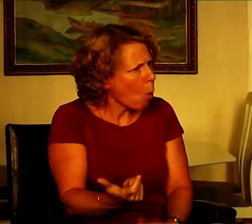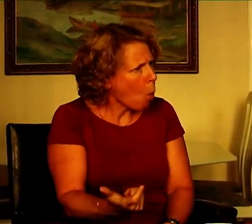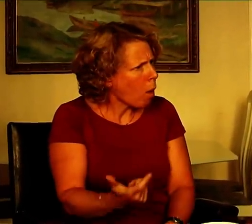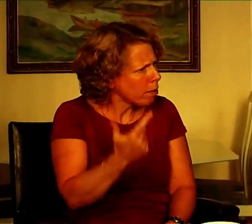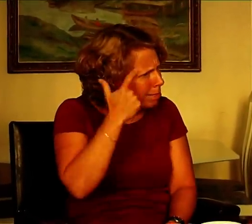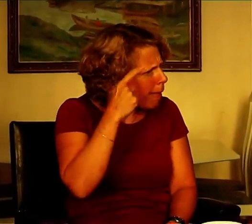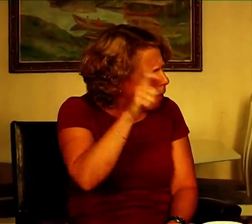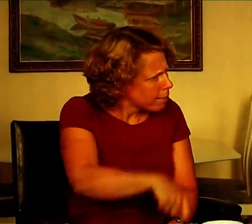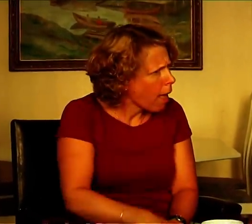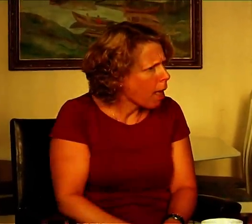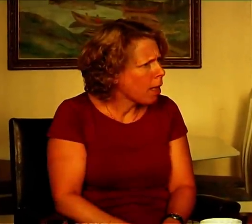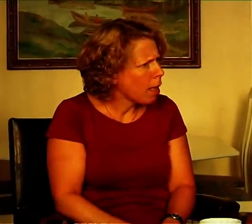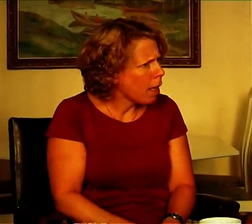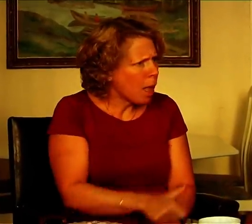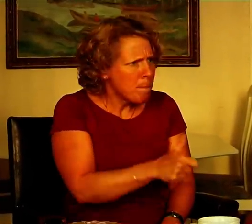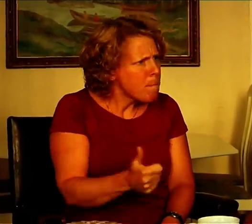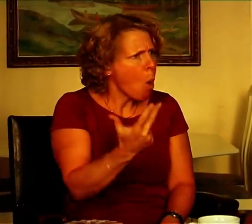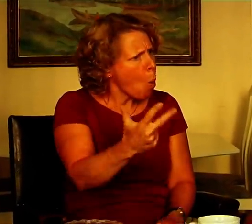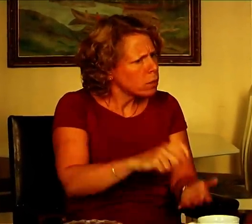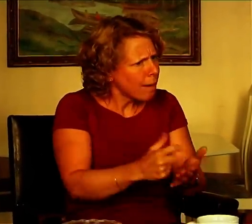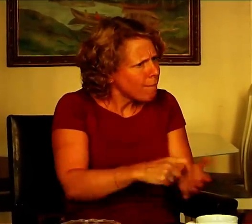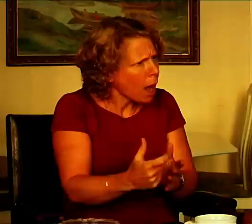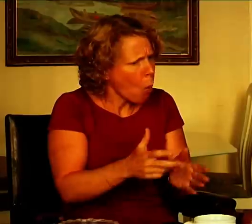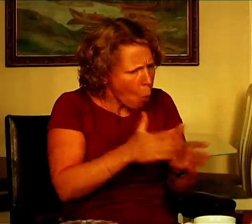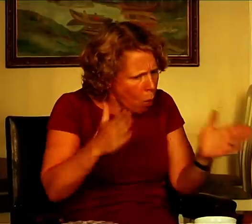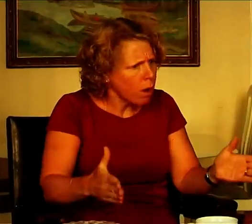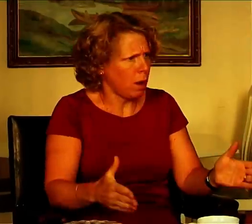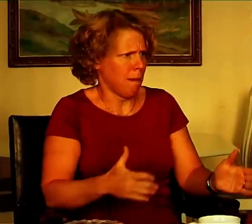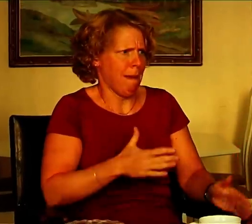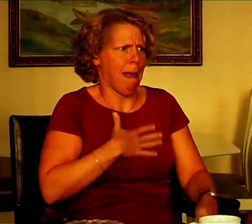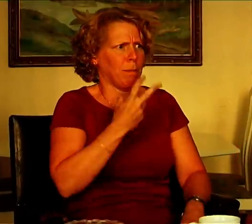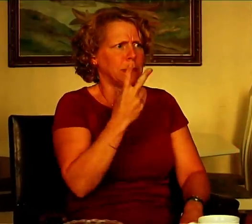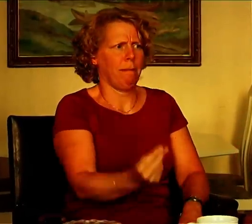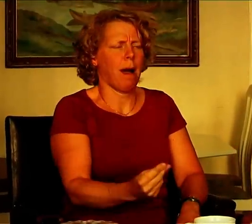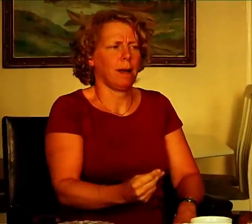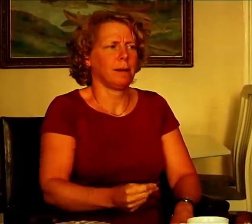can you imagine. Only eight weeks, horrible isn't it.